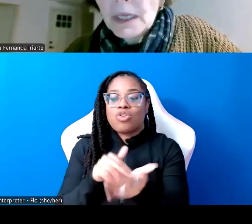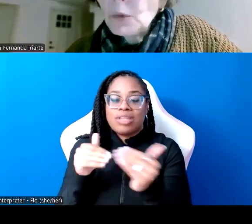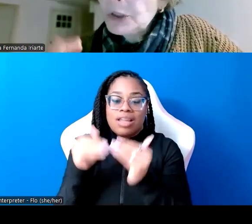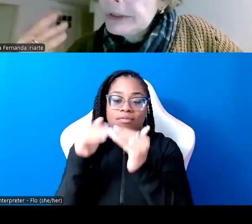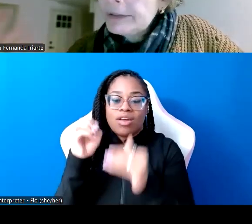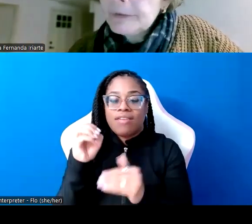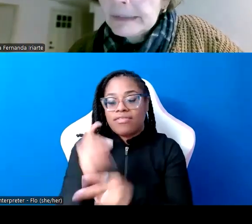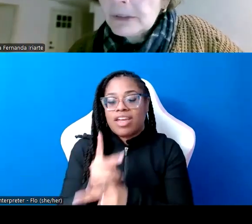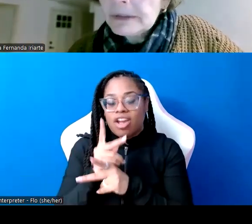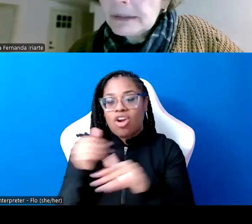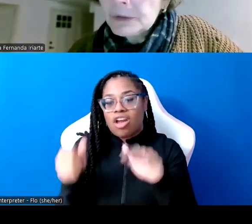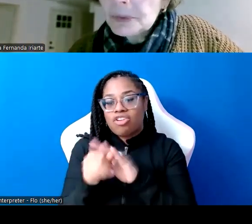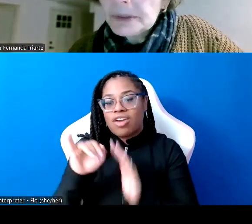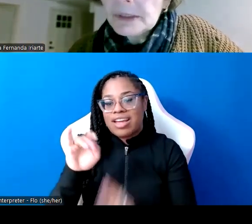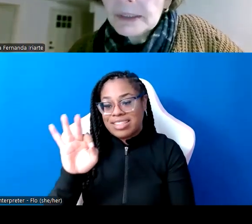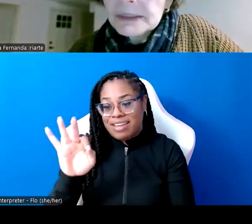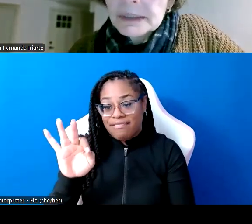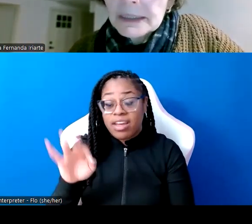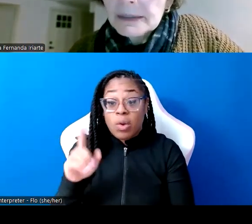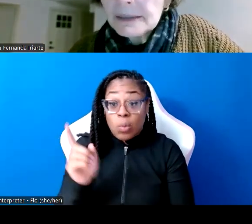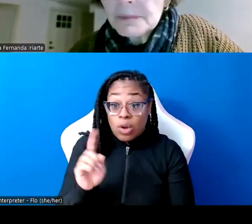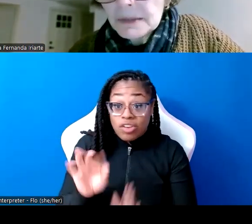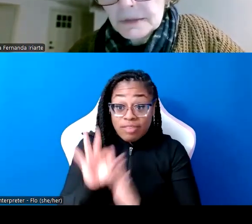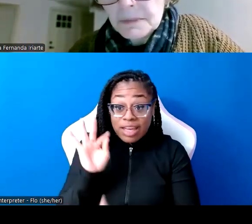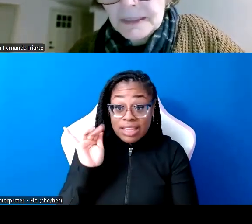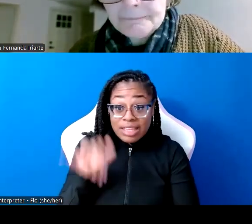And where are you going to find the eligibility criteria in Appendix B?